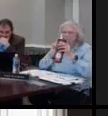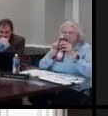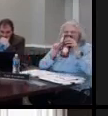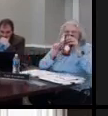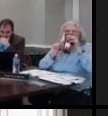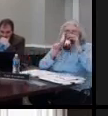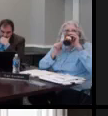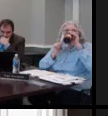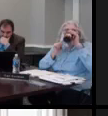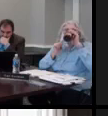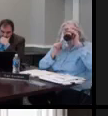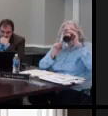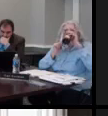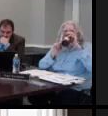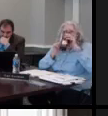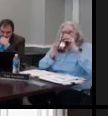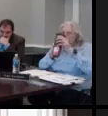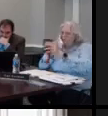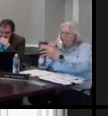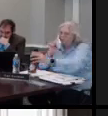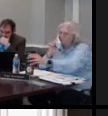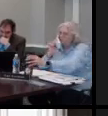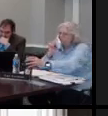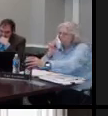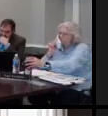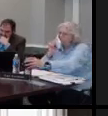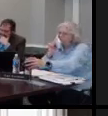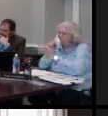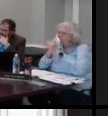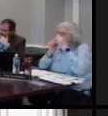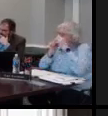We did receive those pictures you David.